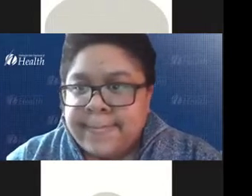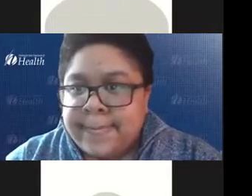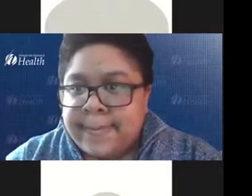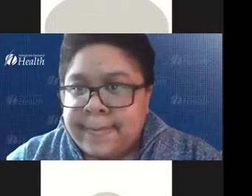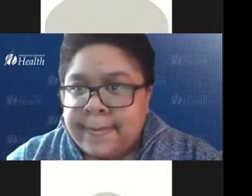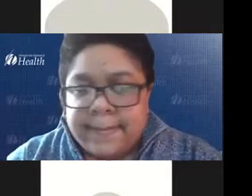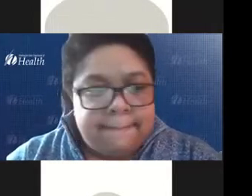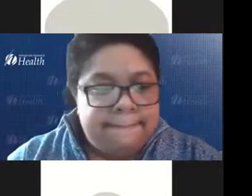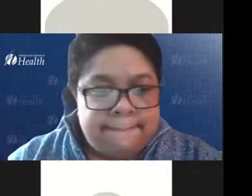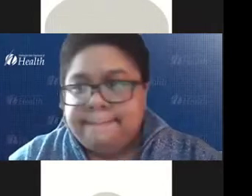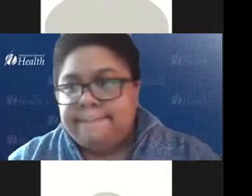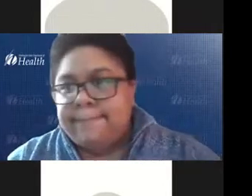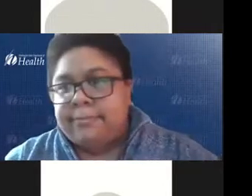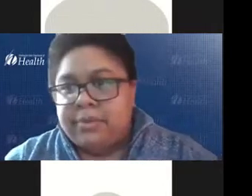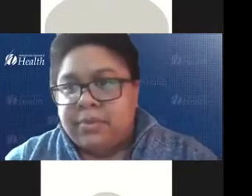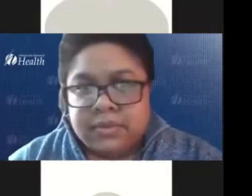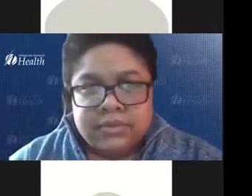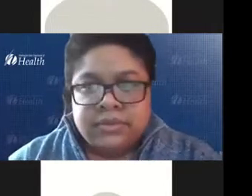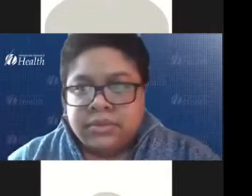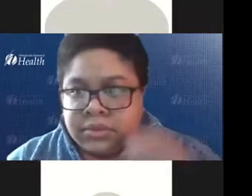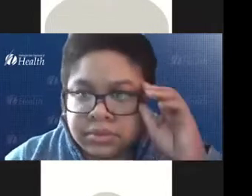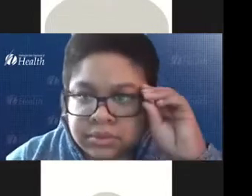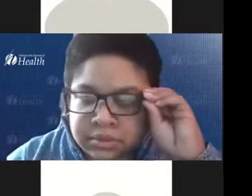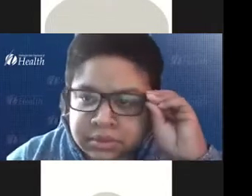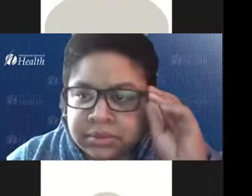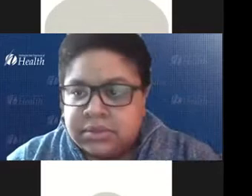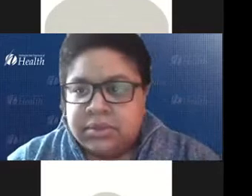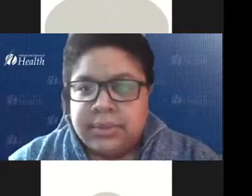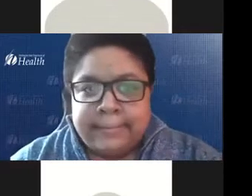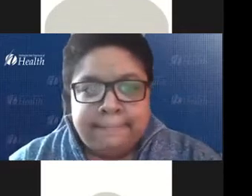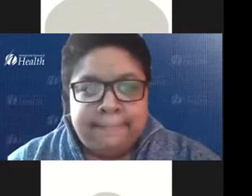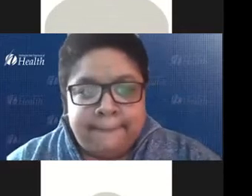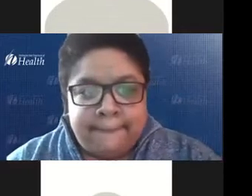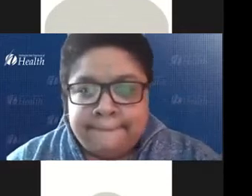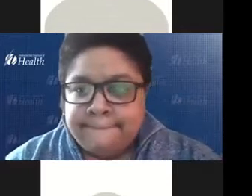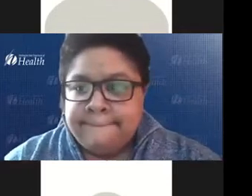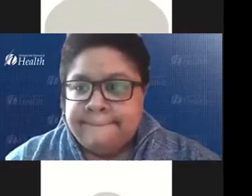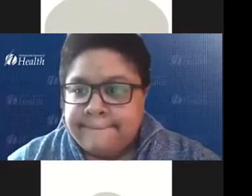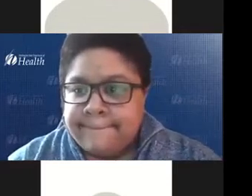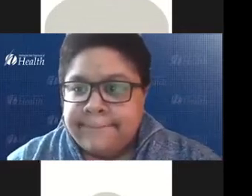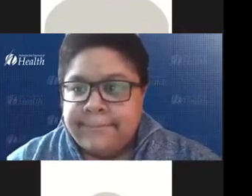[Ross] Thank you, Ashley. I can start. But I think our goal here,